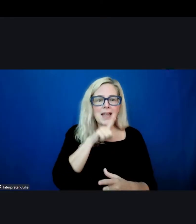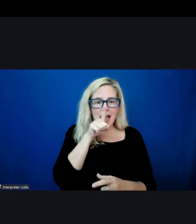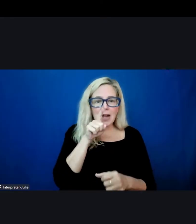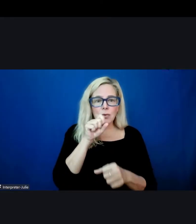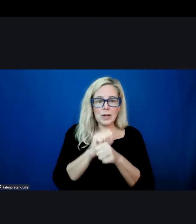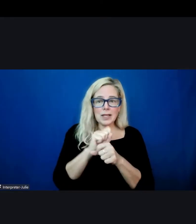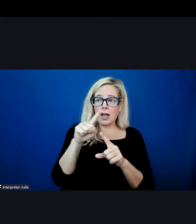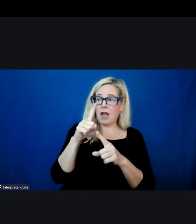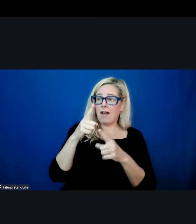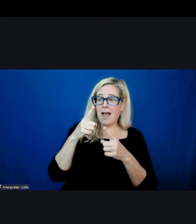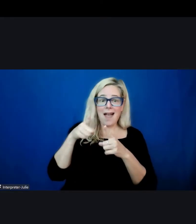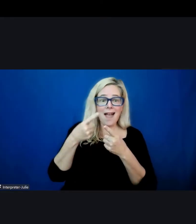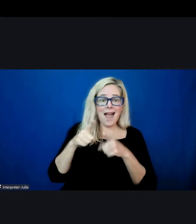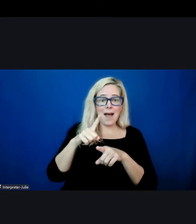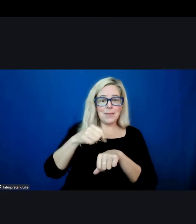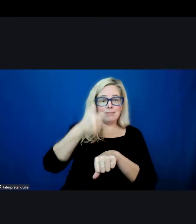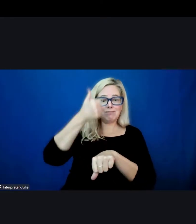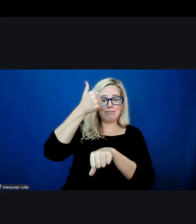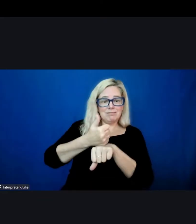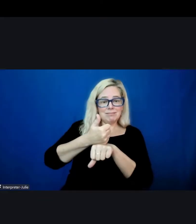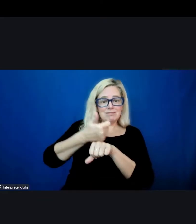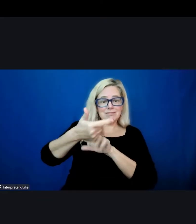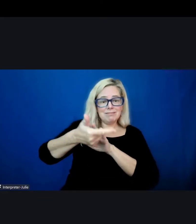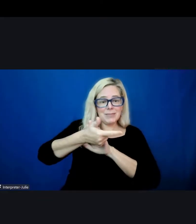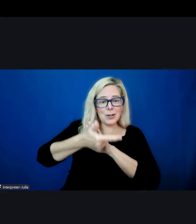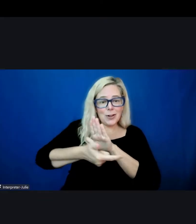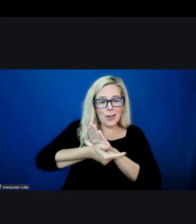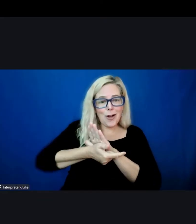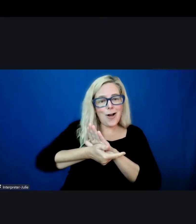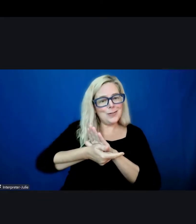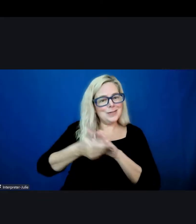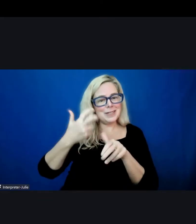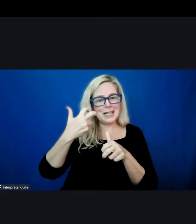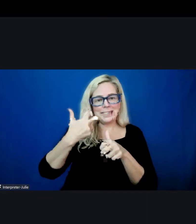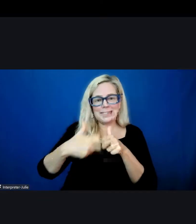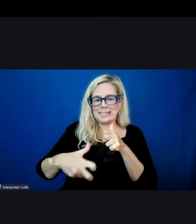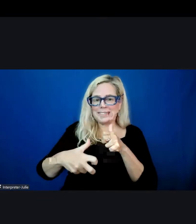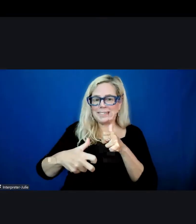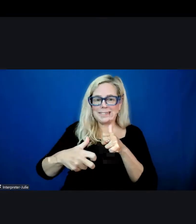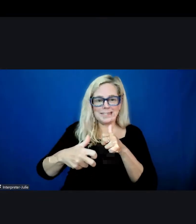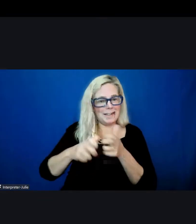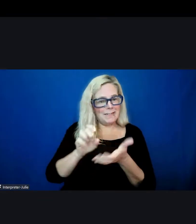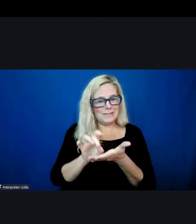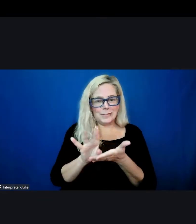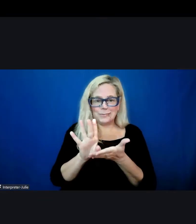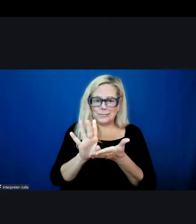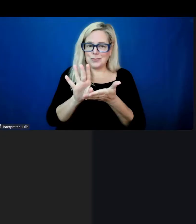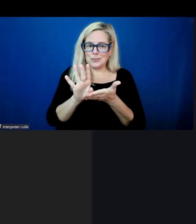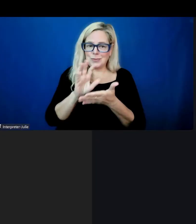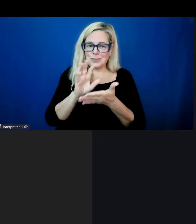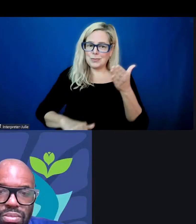place. That's what I want to leave you with. Um if people have questions um talks uh like I